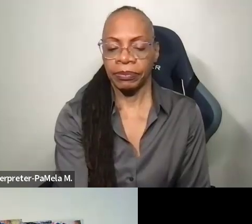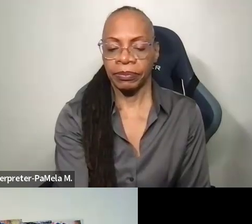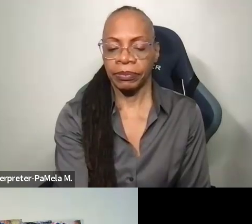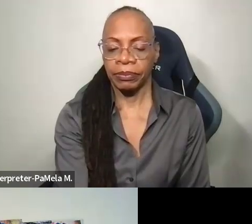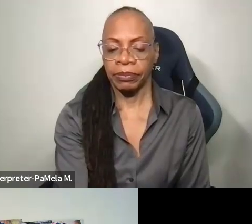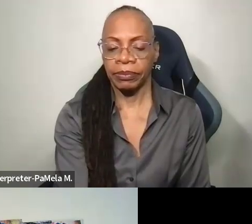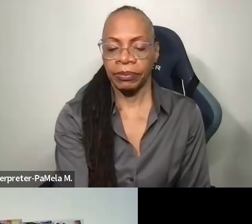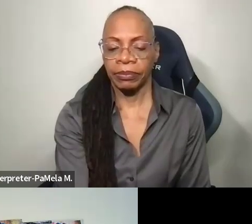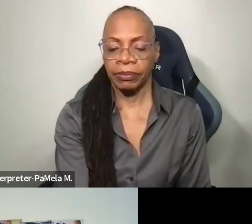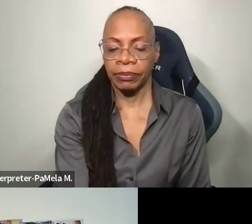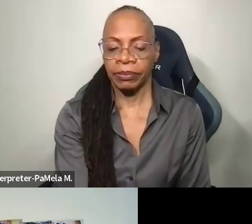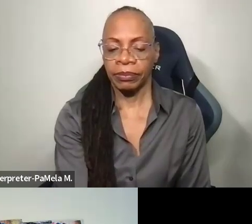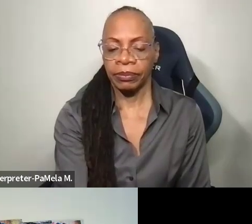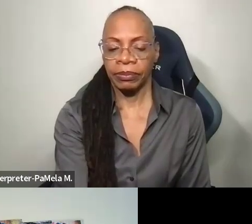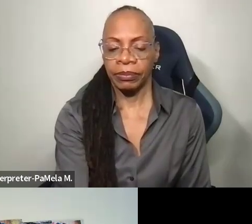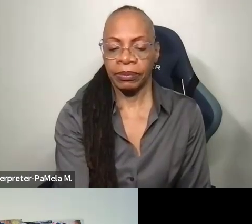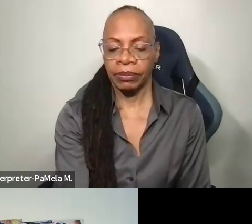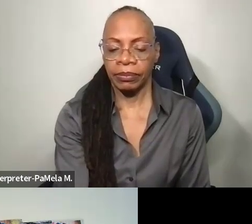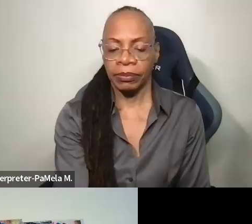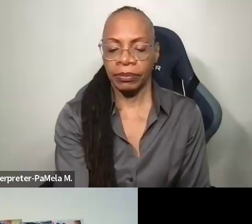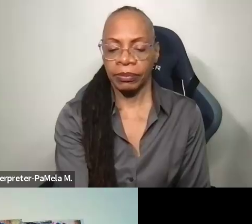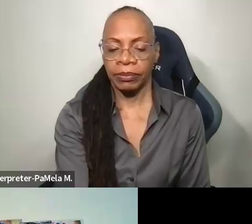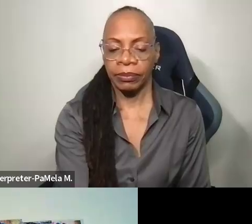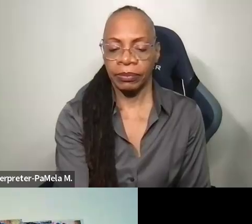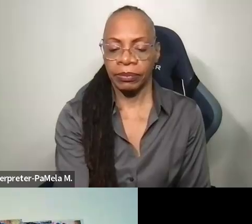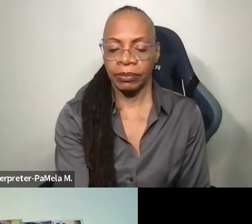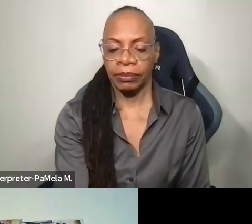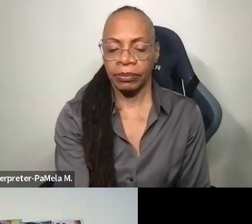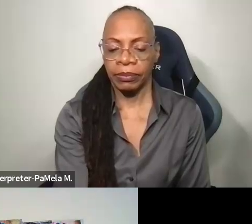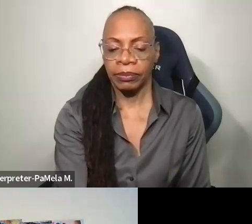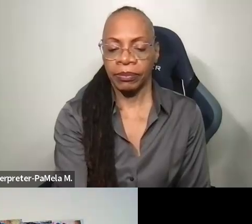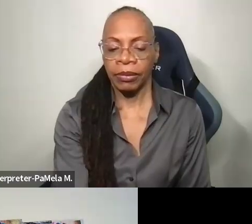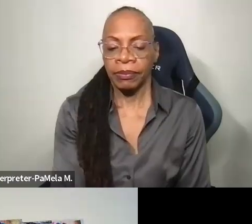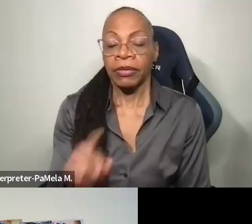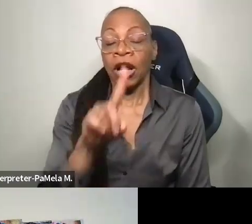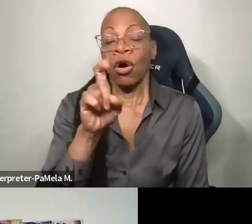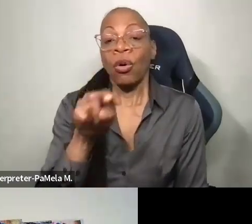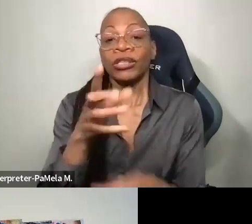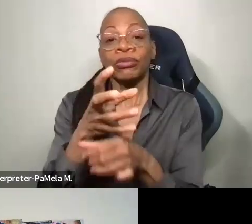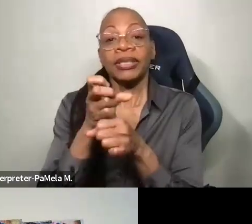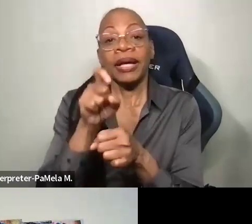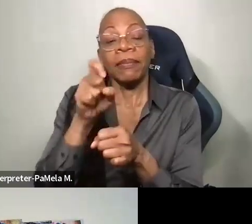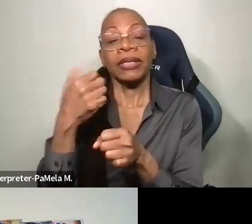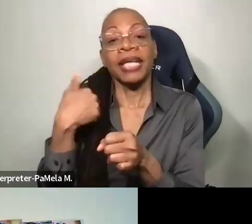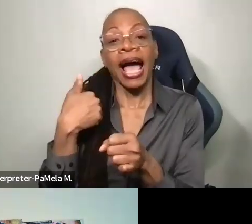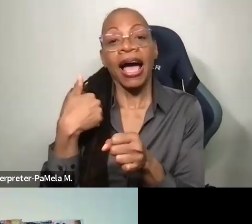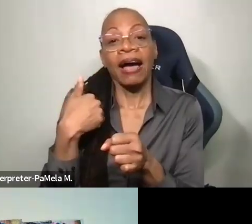Okay. So I'm going to there's a question that came in about, we have to have a certain amount of clients enrolled as SMI determined.